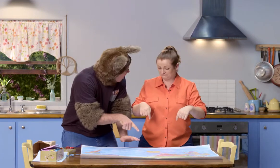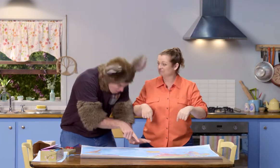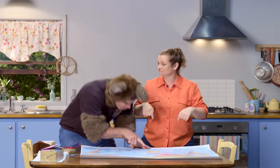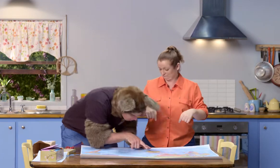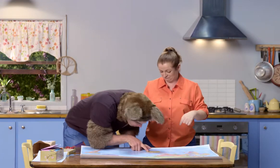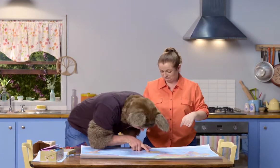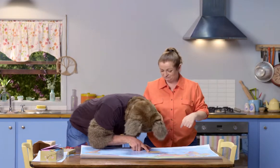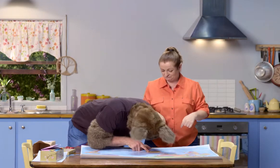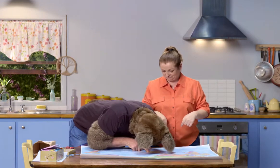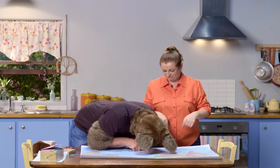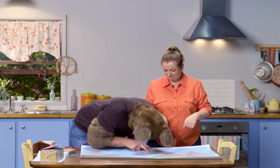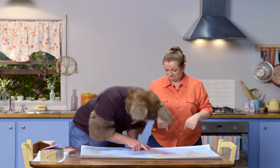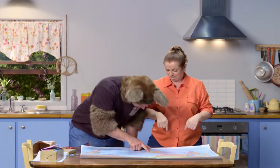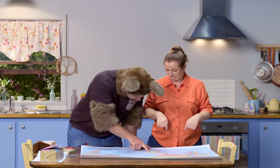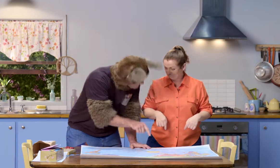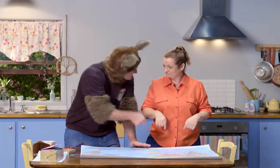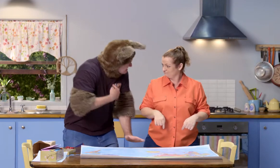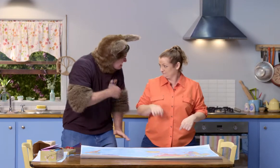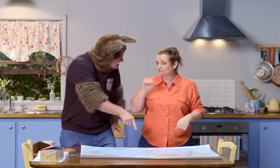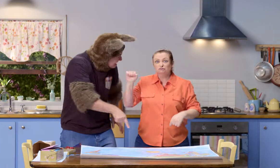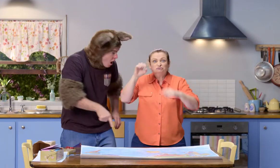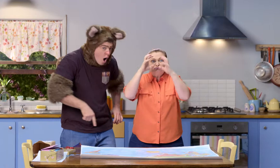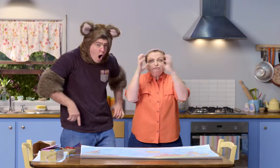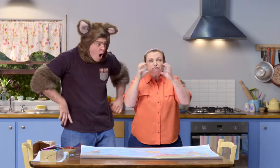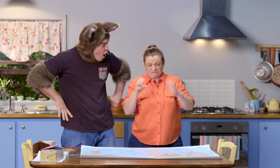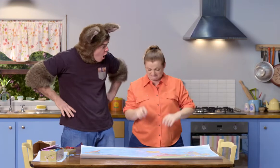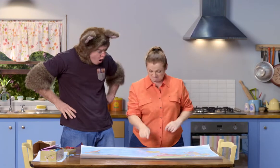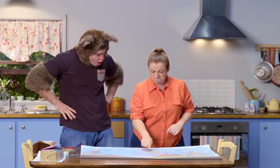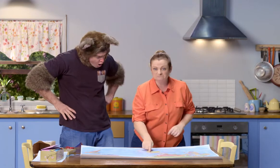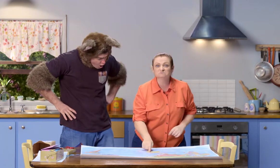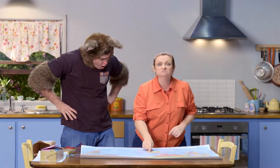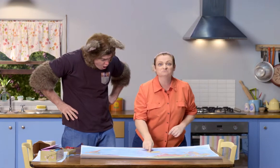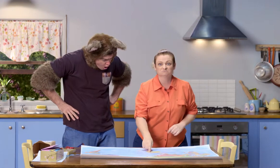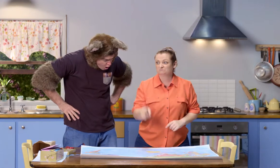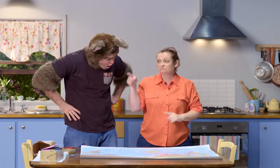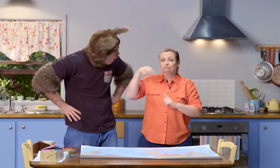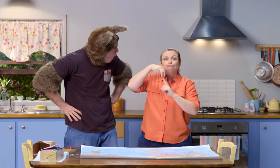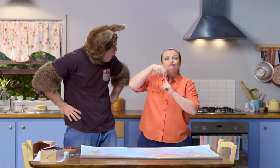Here? Oh! Is that where I am? Your tree is here.